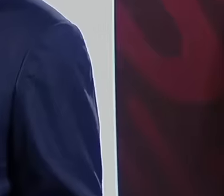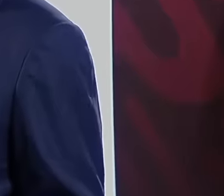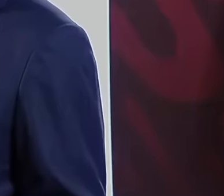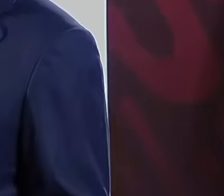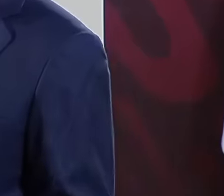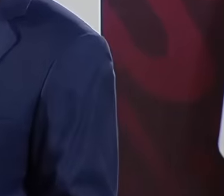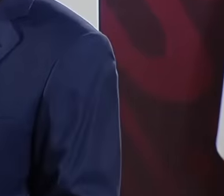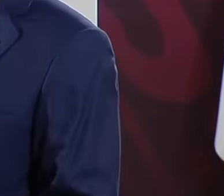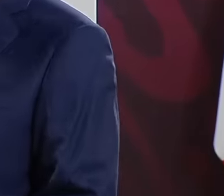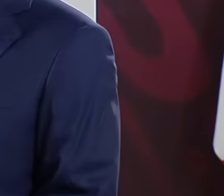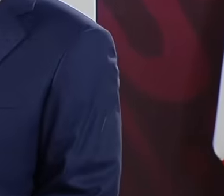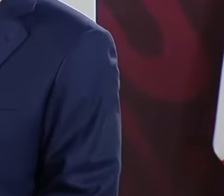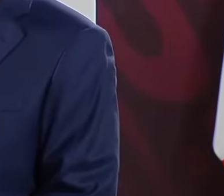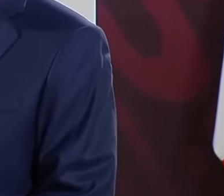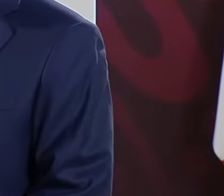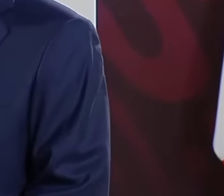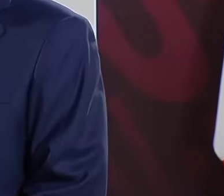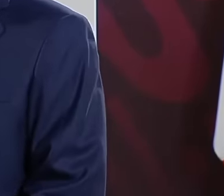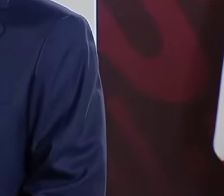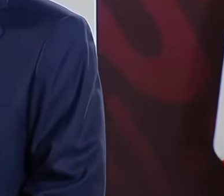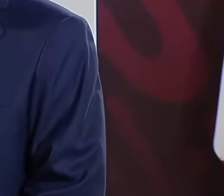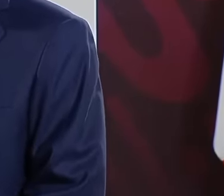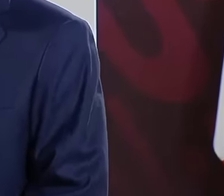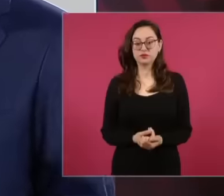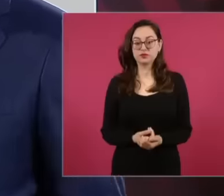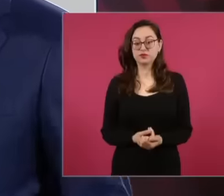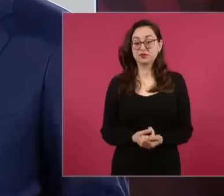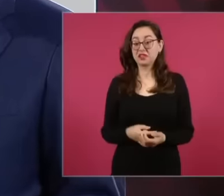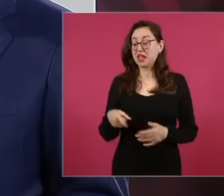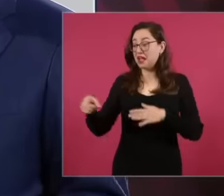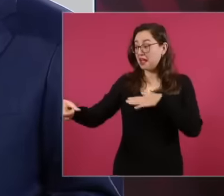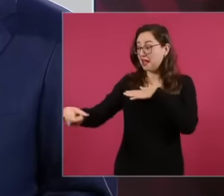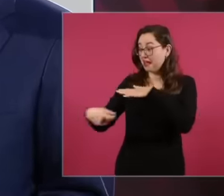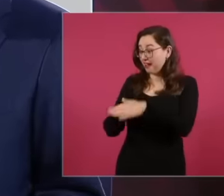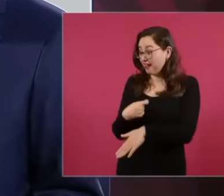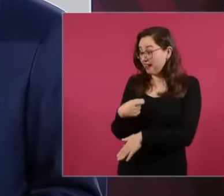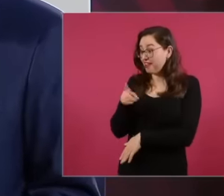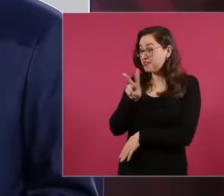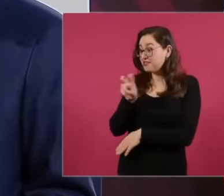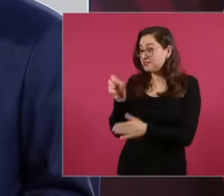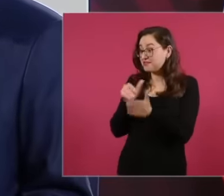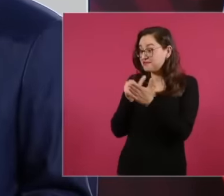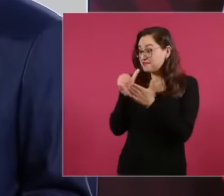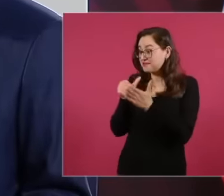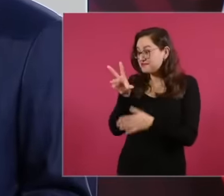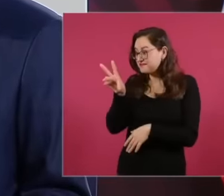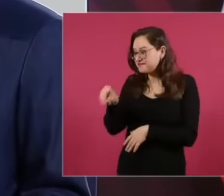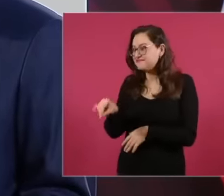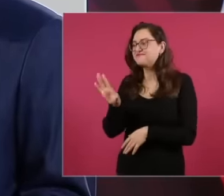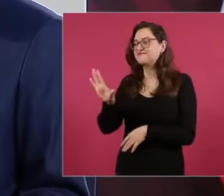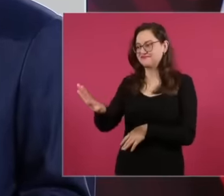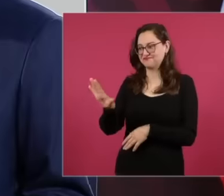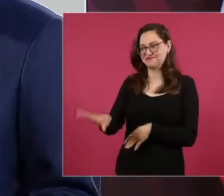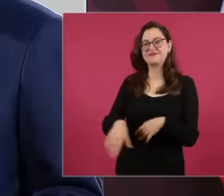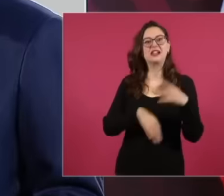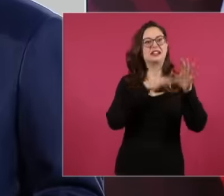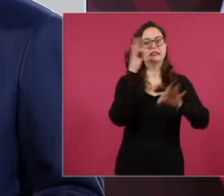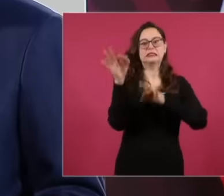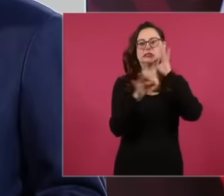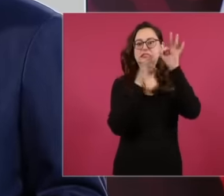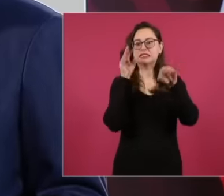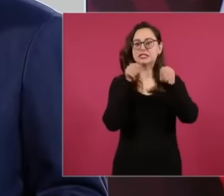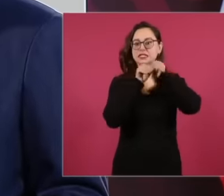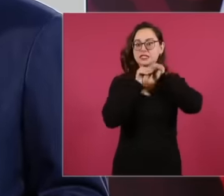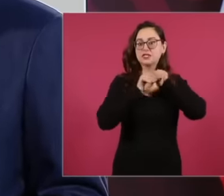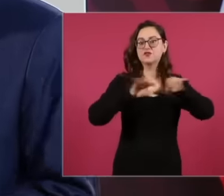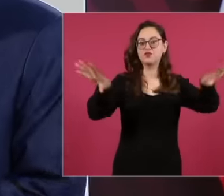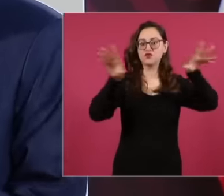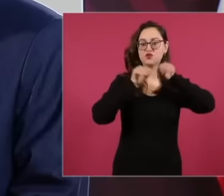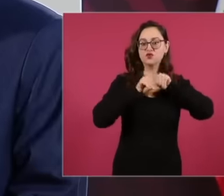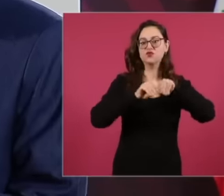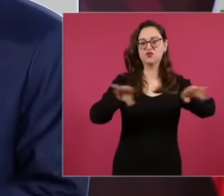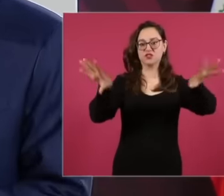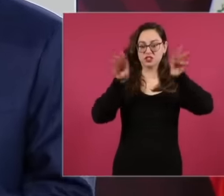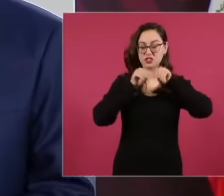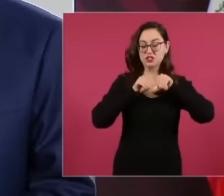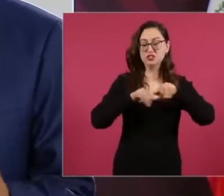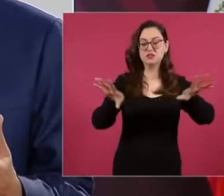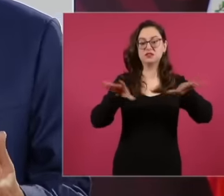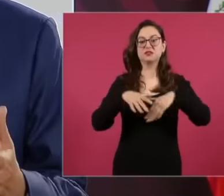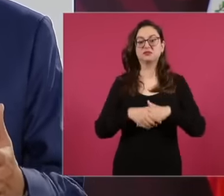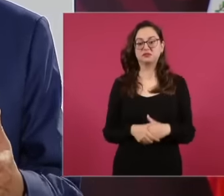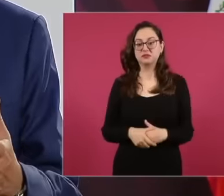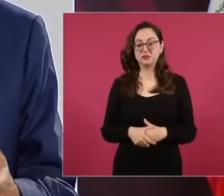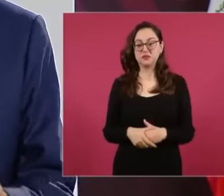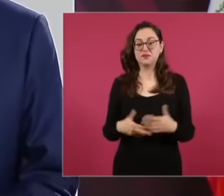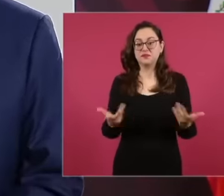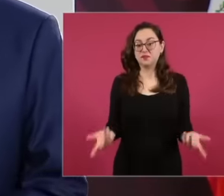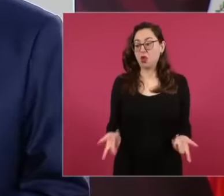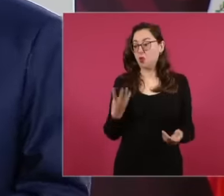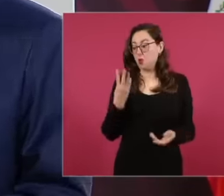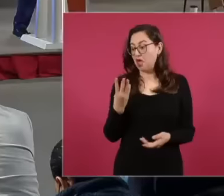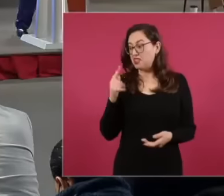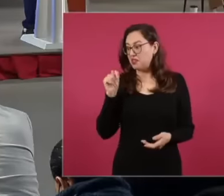not that Veracruz was going to be lost, or rather that Rocío Nale and the movement in favor